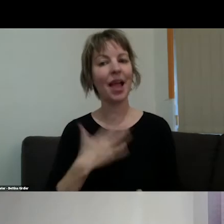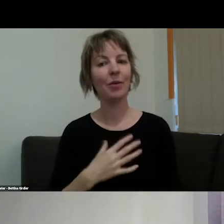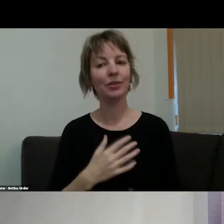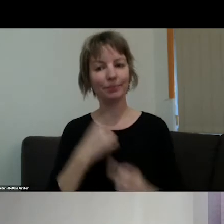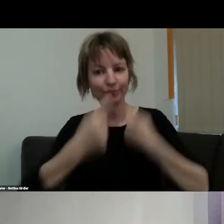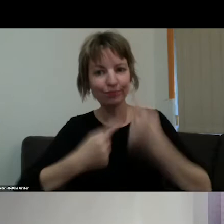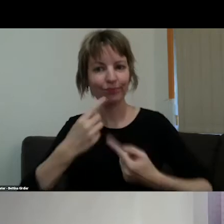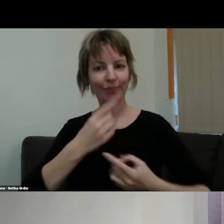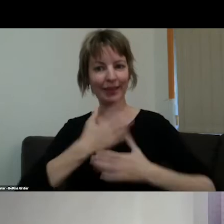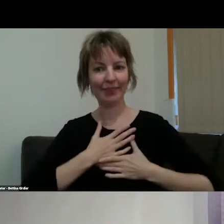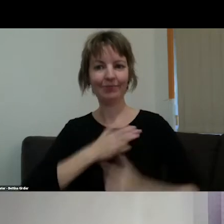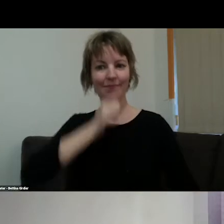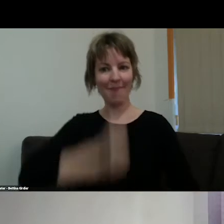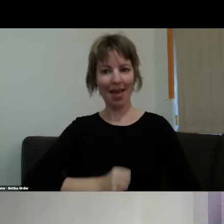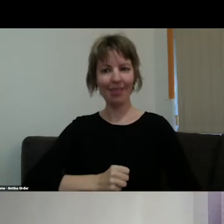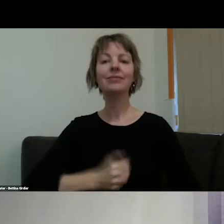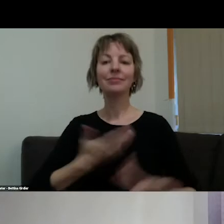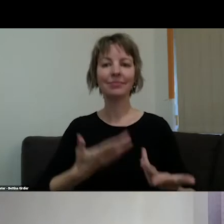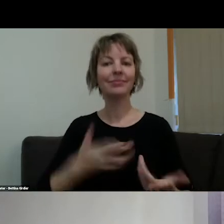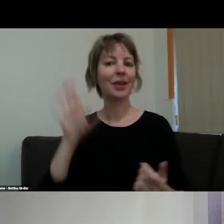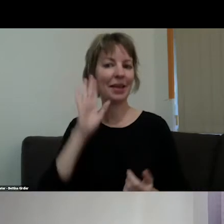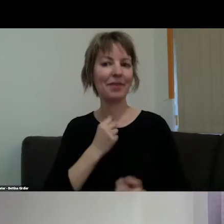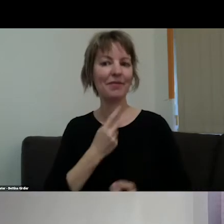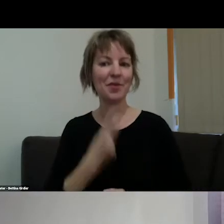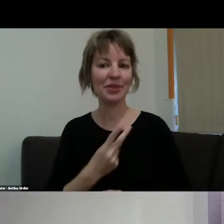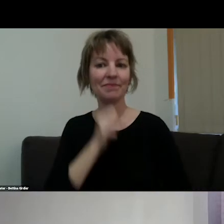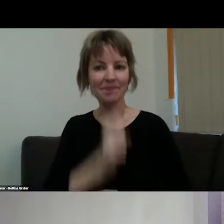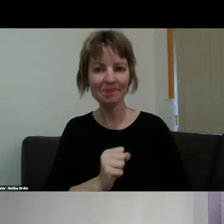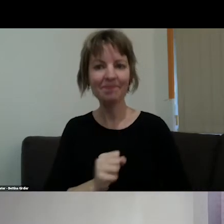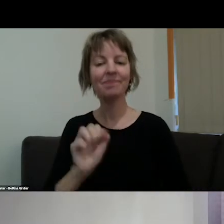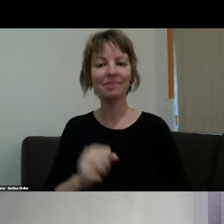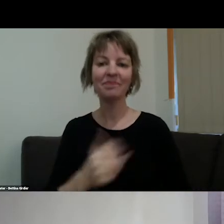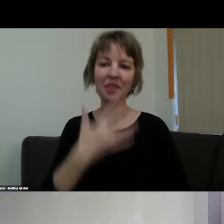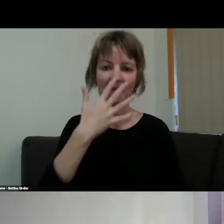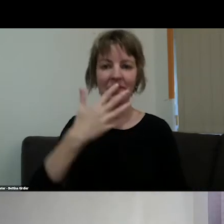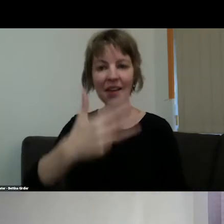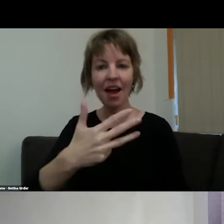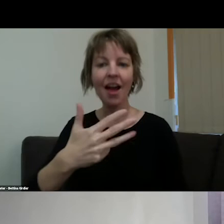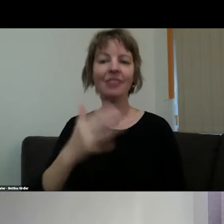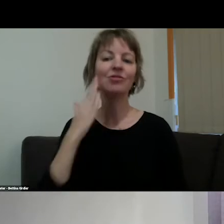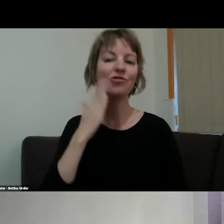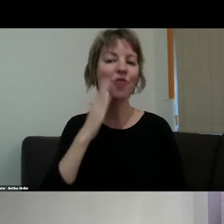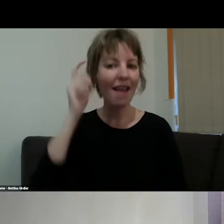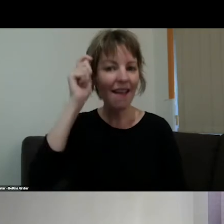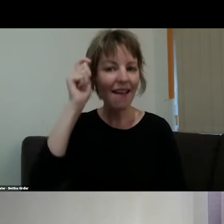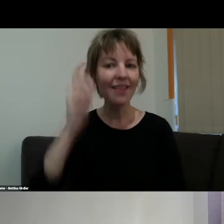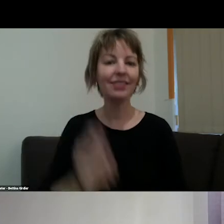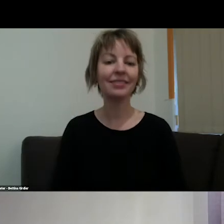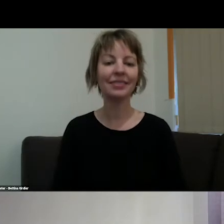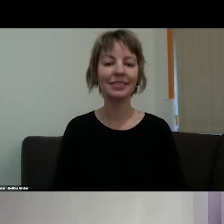of my voice. 59 years old, grey hair, attempted goatee and brown skin.